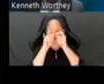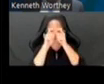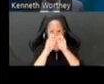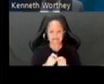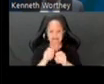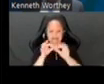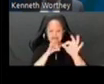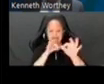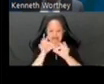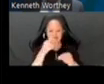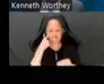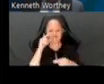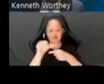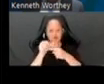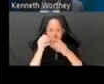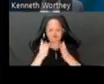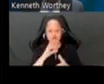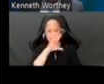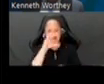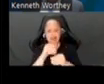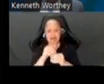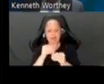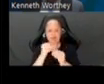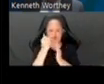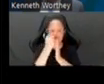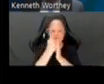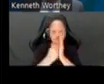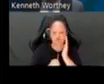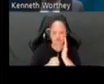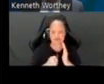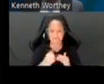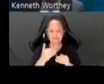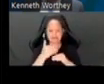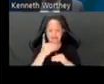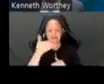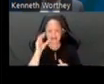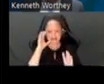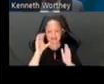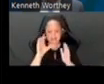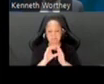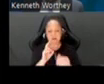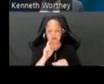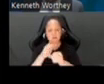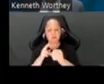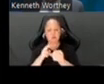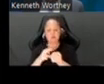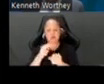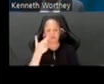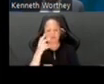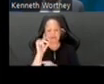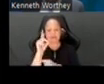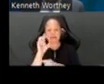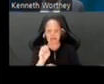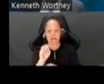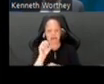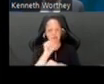for the trainer, including scripts. The next image is the participant guide. It includes